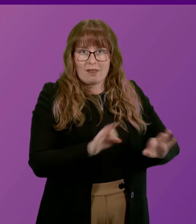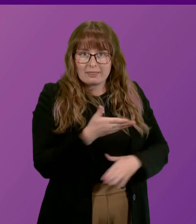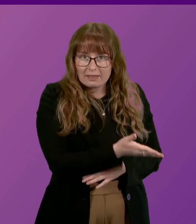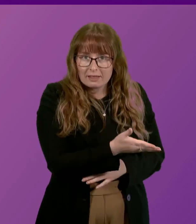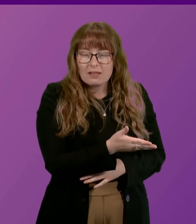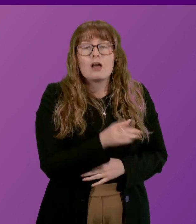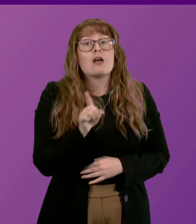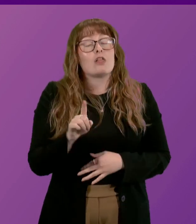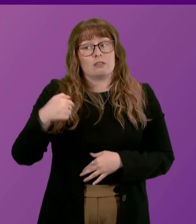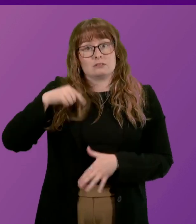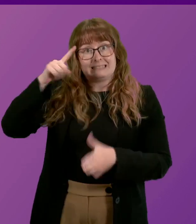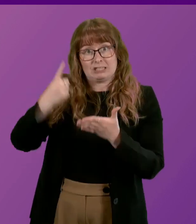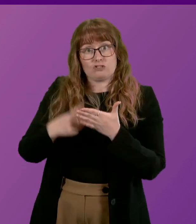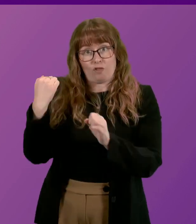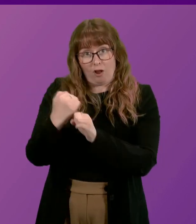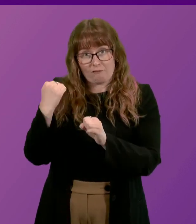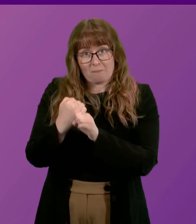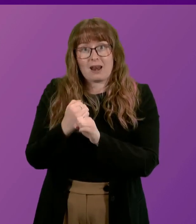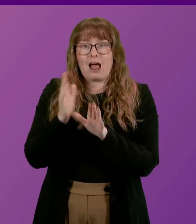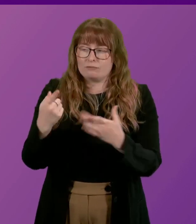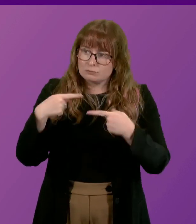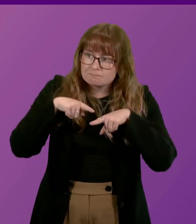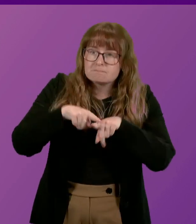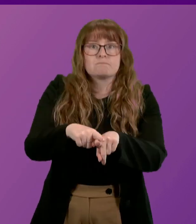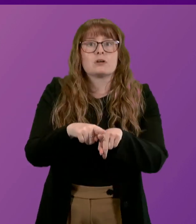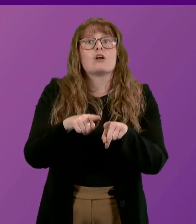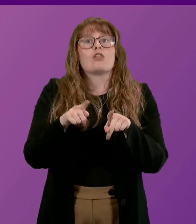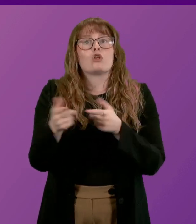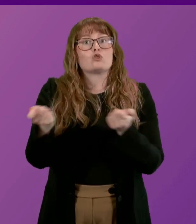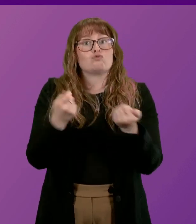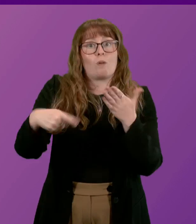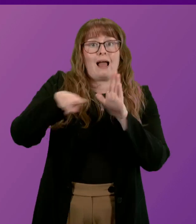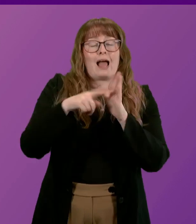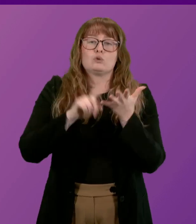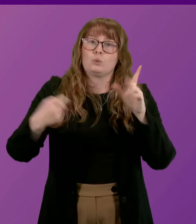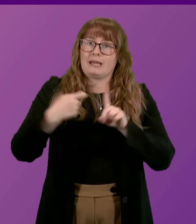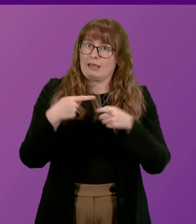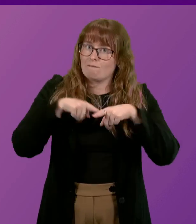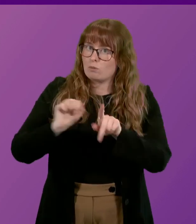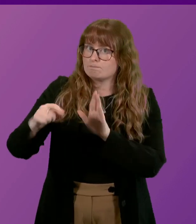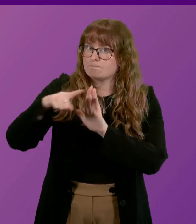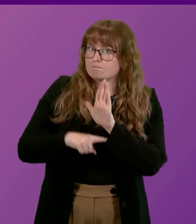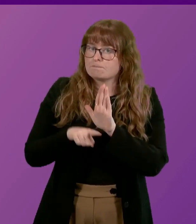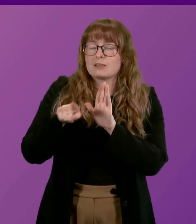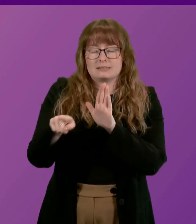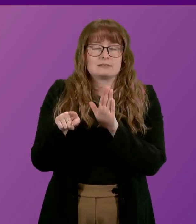the Government takes must be consistent with the United Kingdom Subsidy Control Act 2022, which is a material issue in this matter.